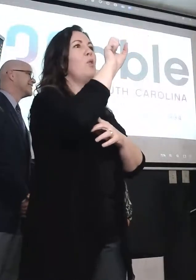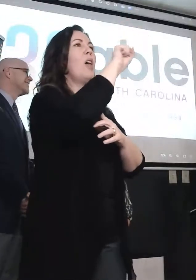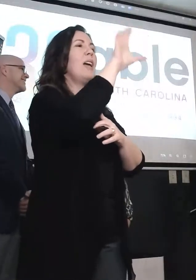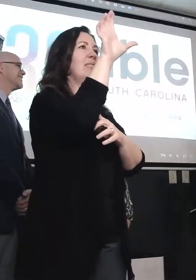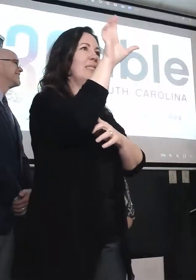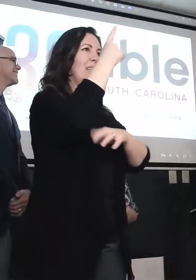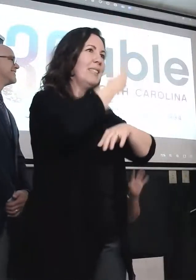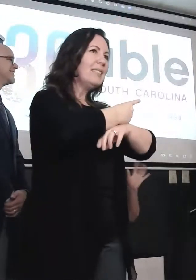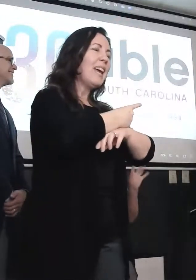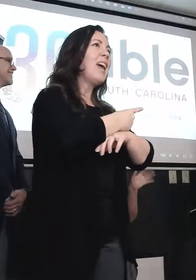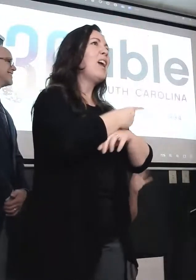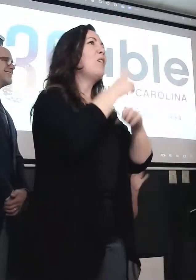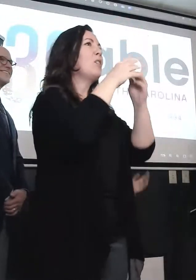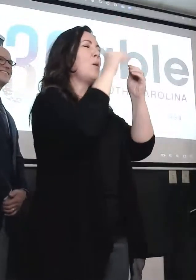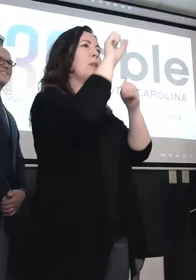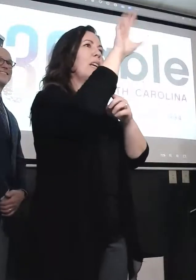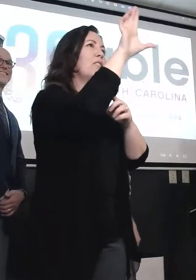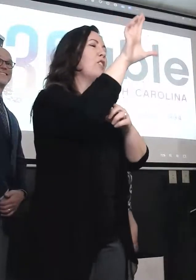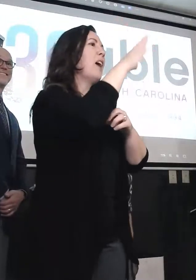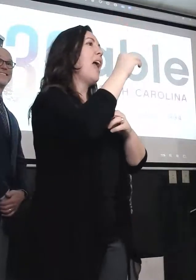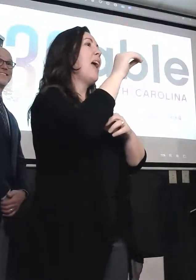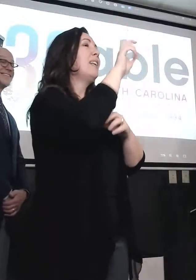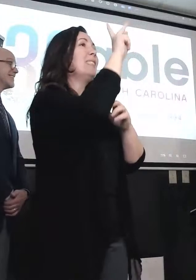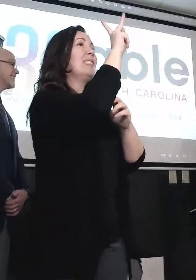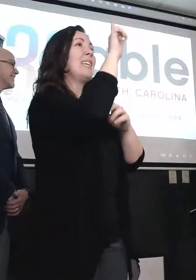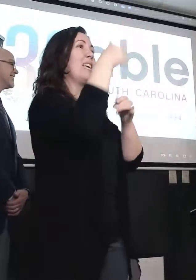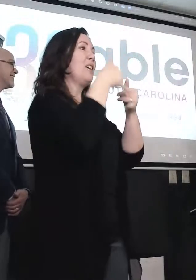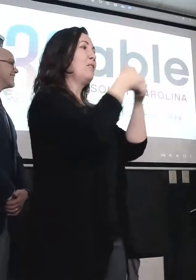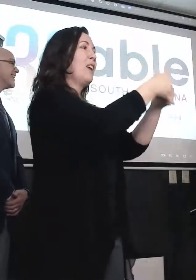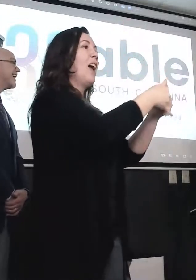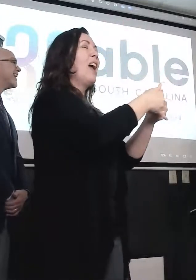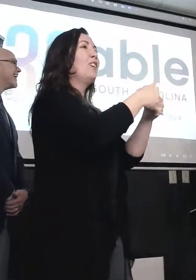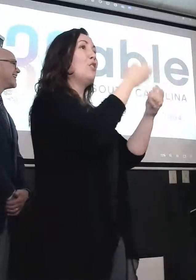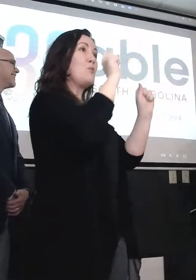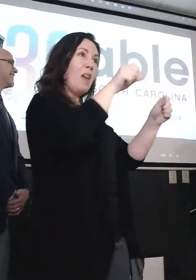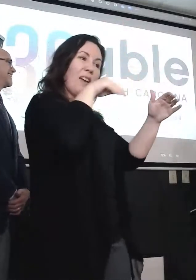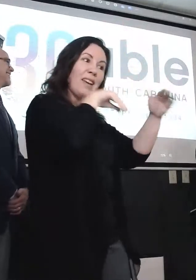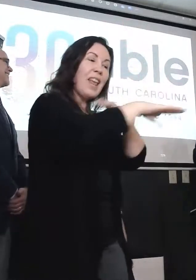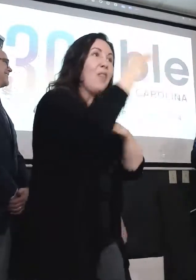to the city which gets you in the front door and the back door, whichever one you like to